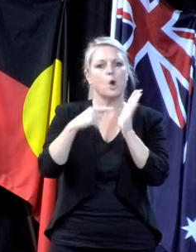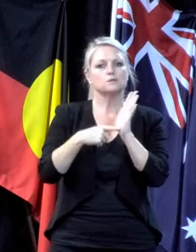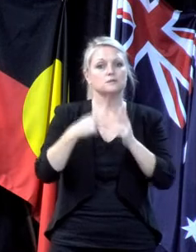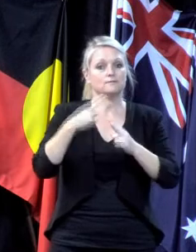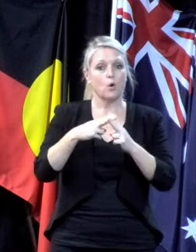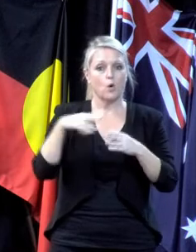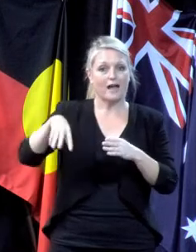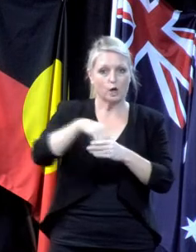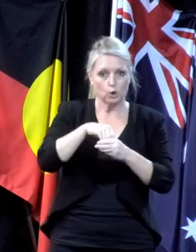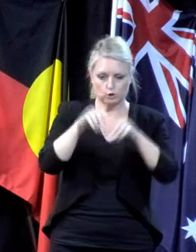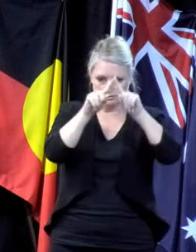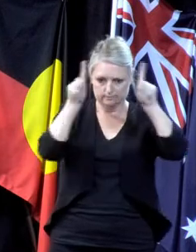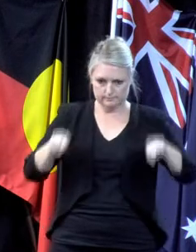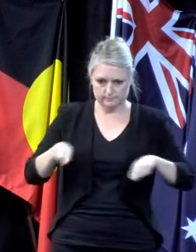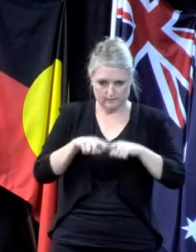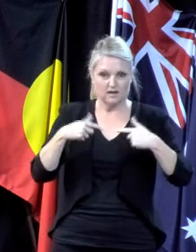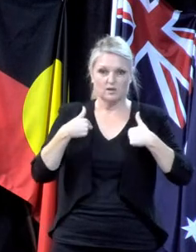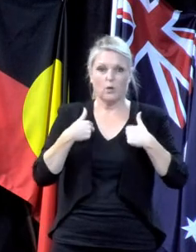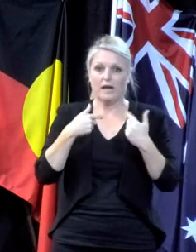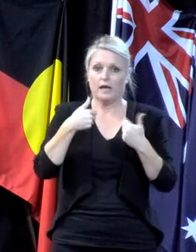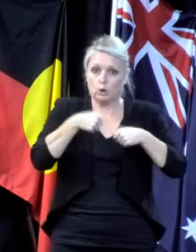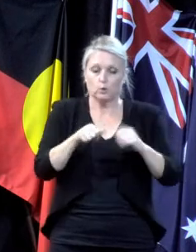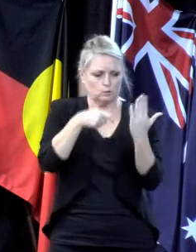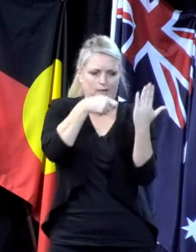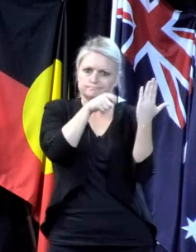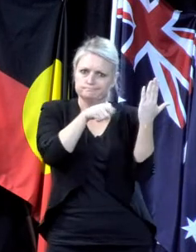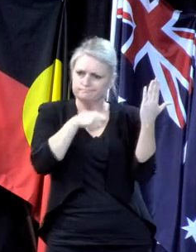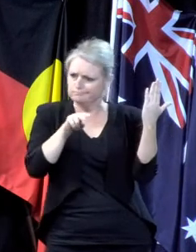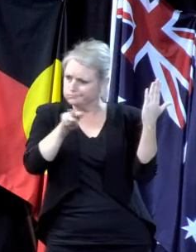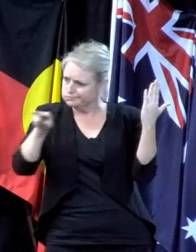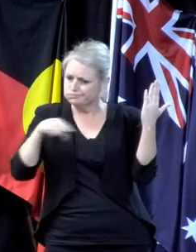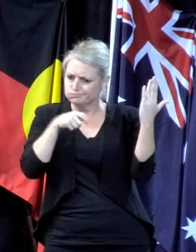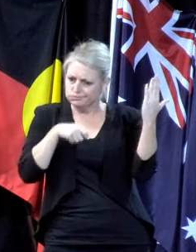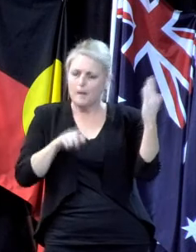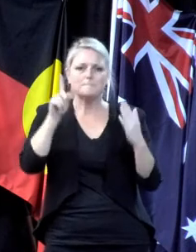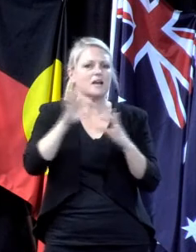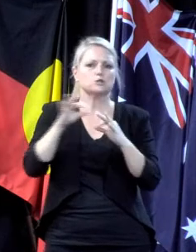It is a tool, it’s not a mandated auditing device or process,